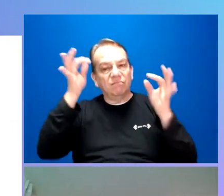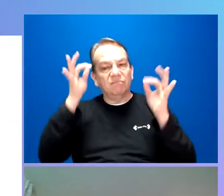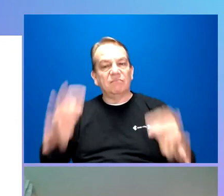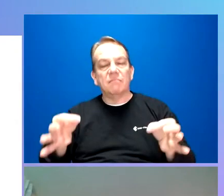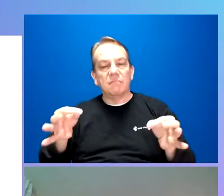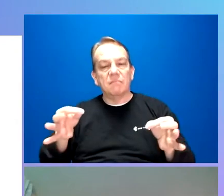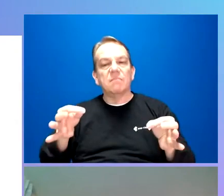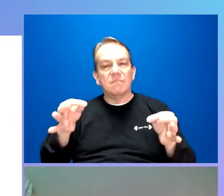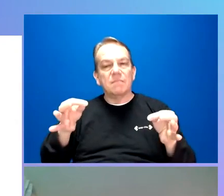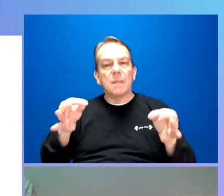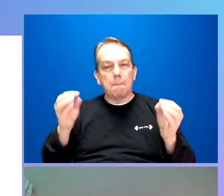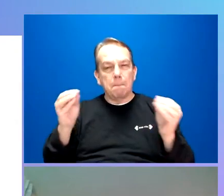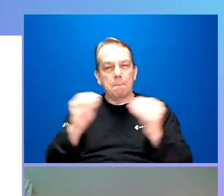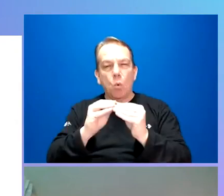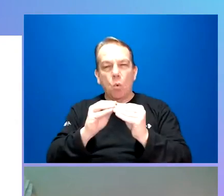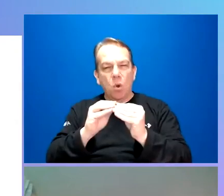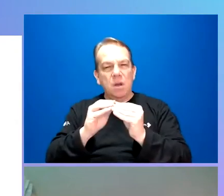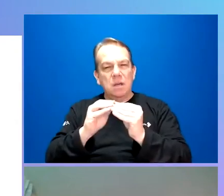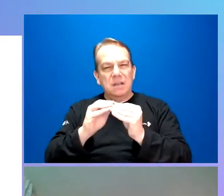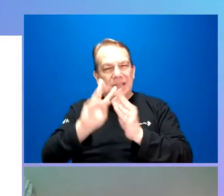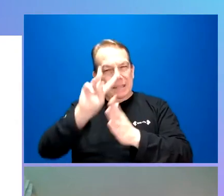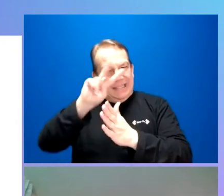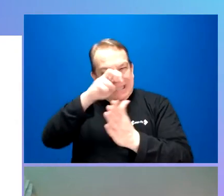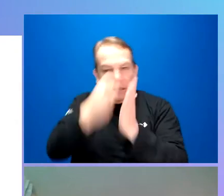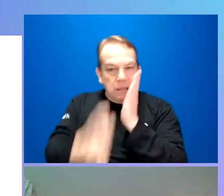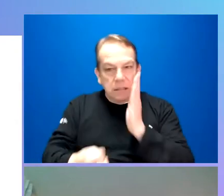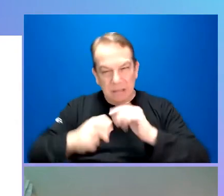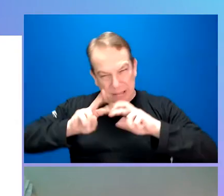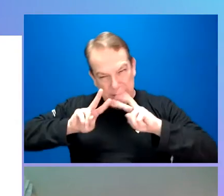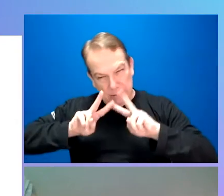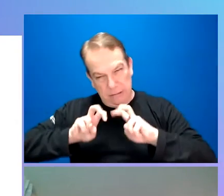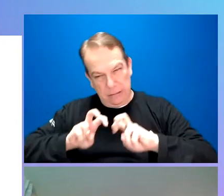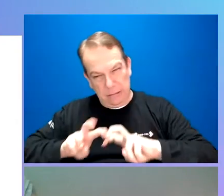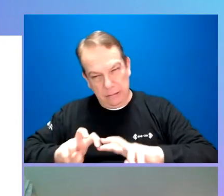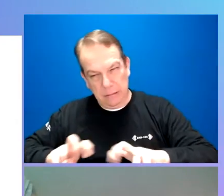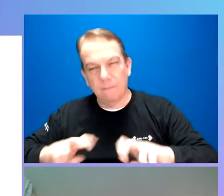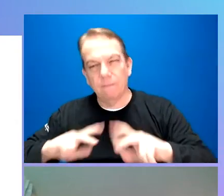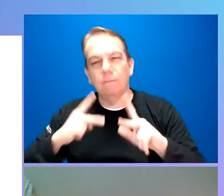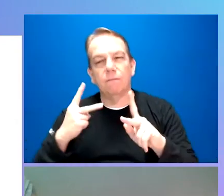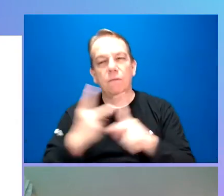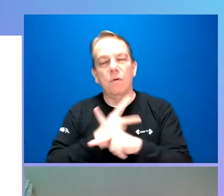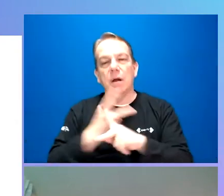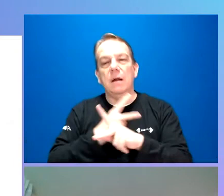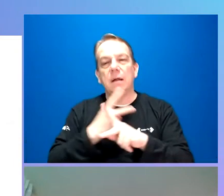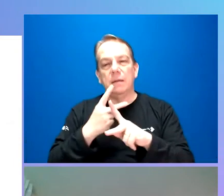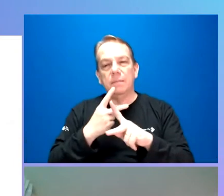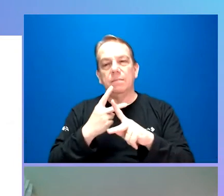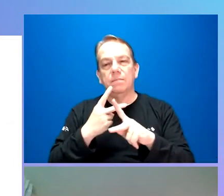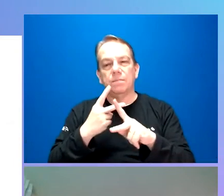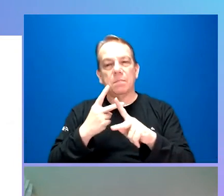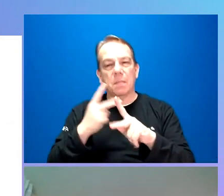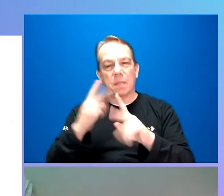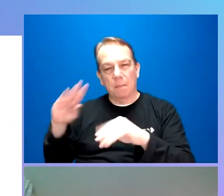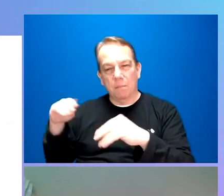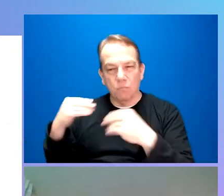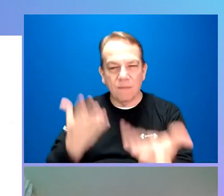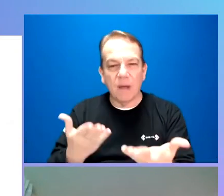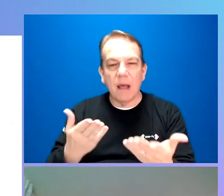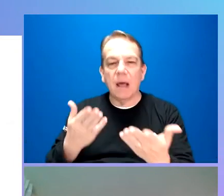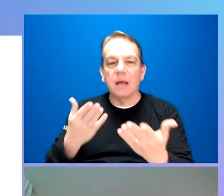deep down and then on, um, we were already delivering these,